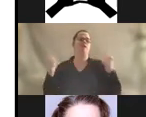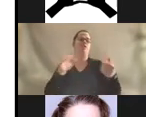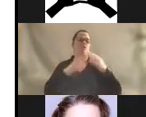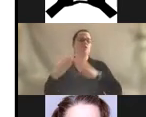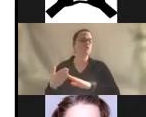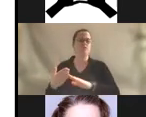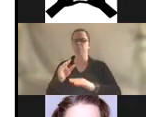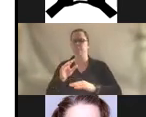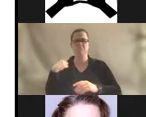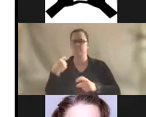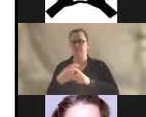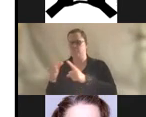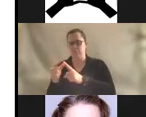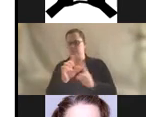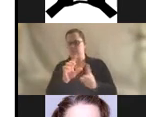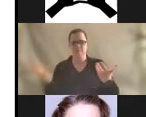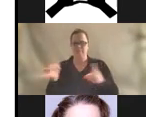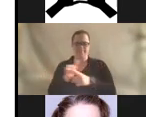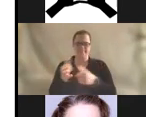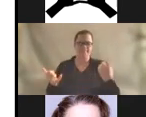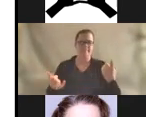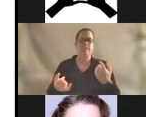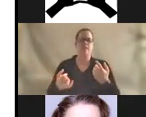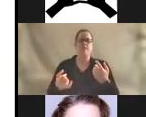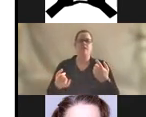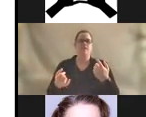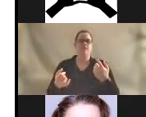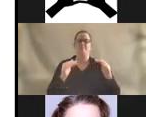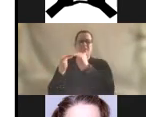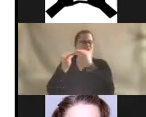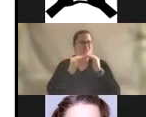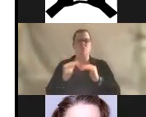peer health, what is it called,